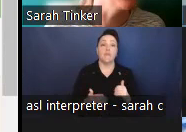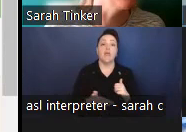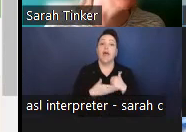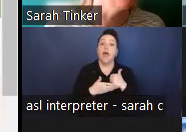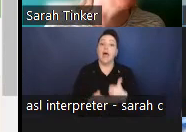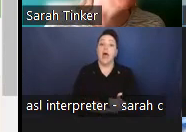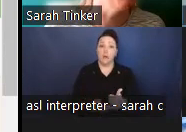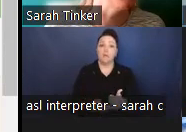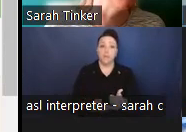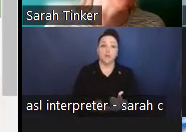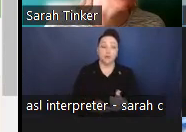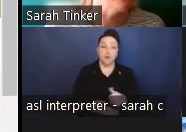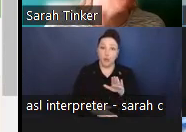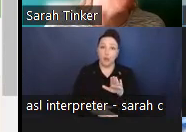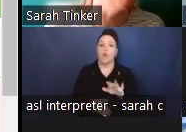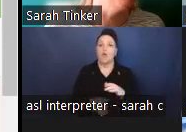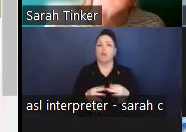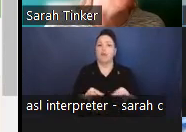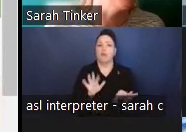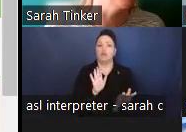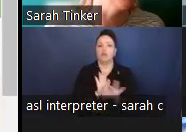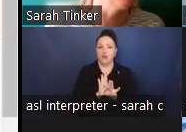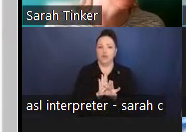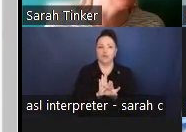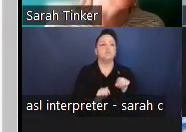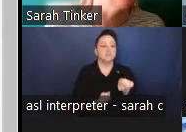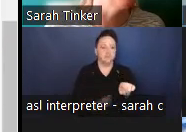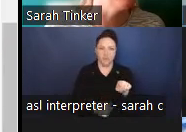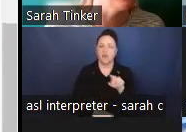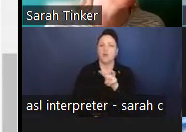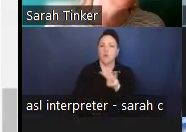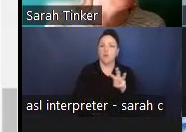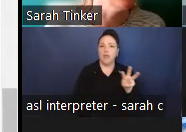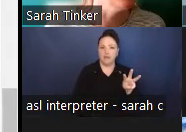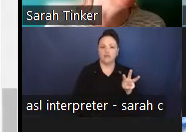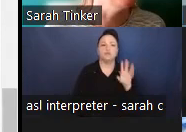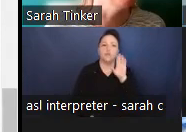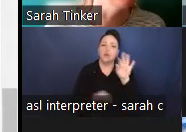walks through different ways people can get help in phone or person and the different